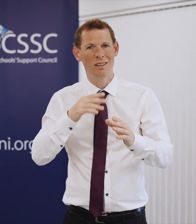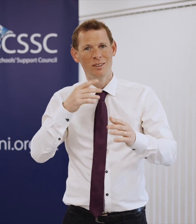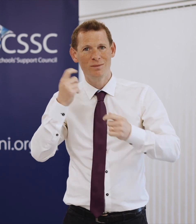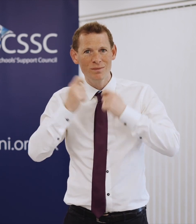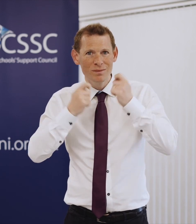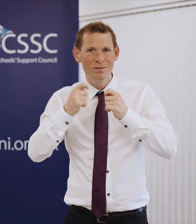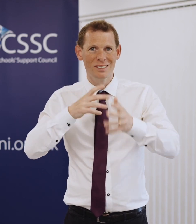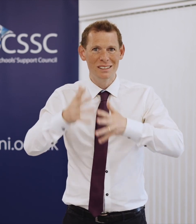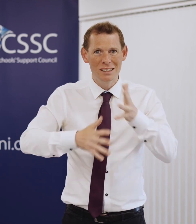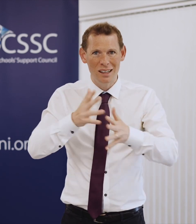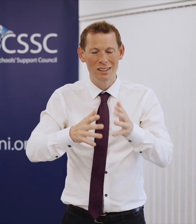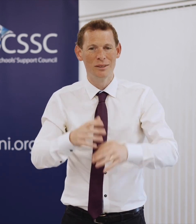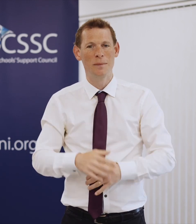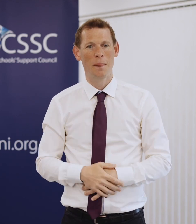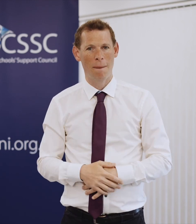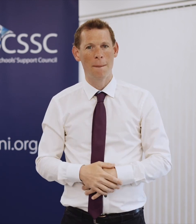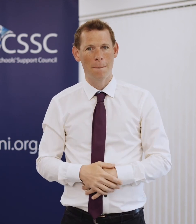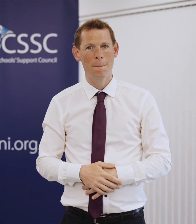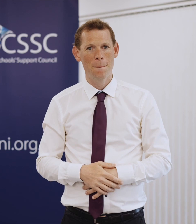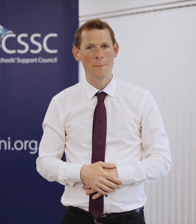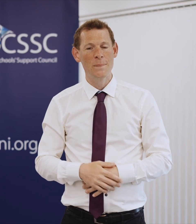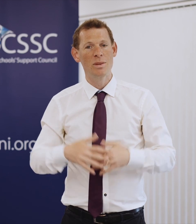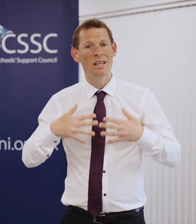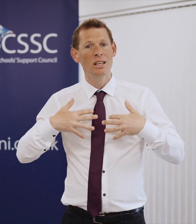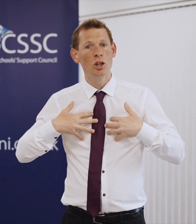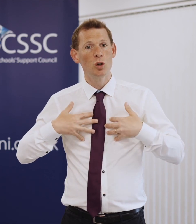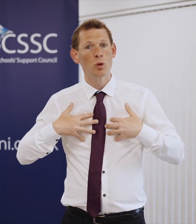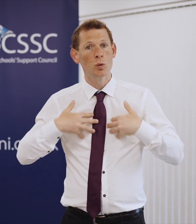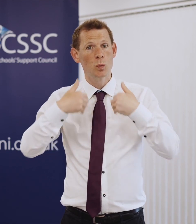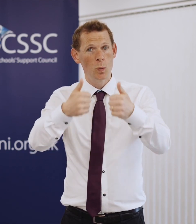to be are you well? Are you well? With facial expressions and body language thrown in there